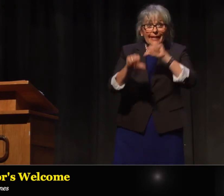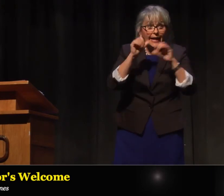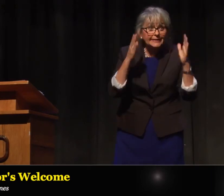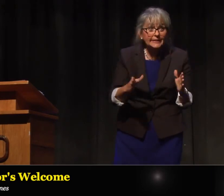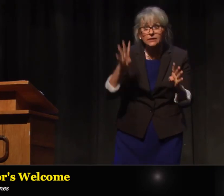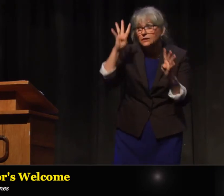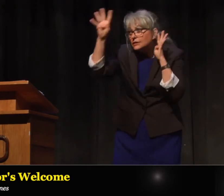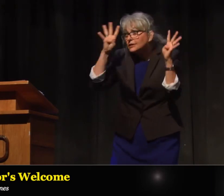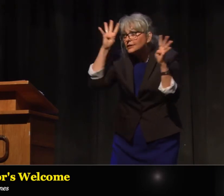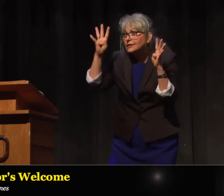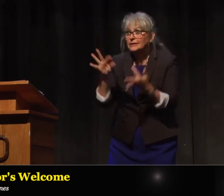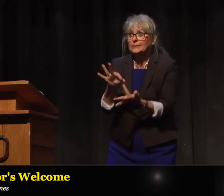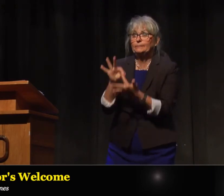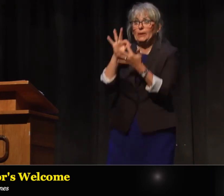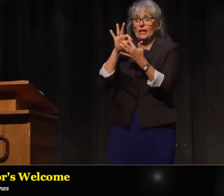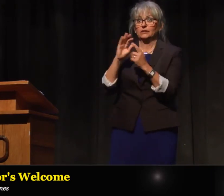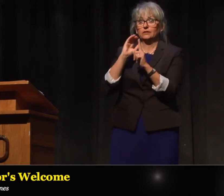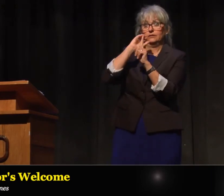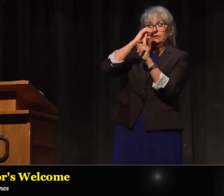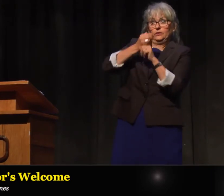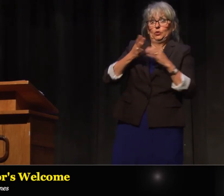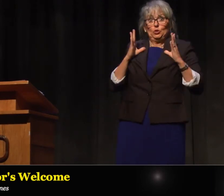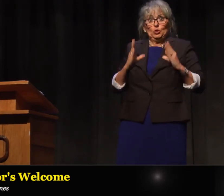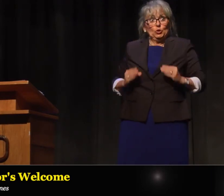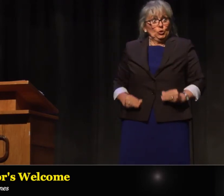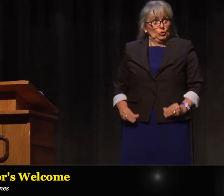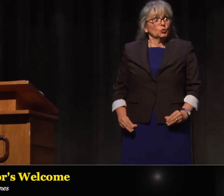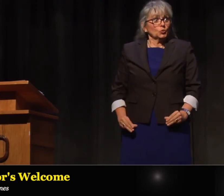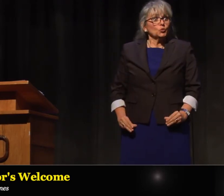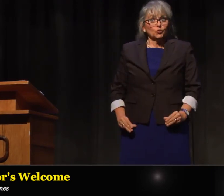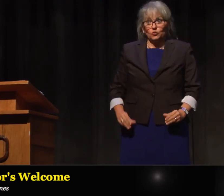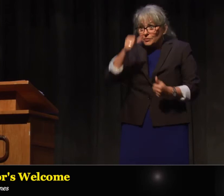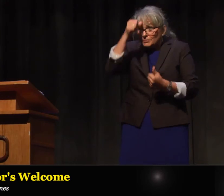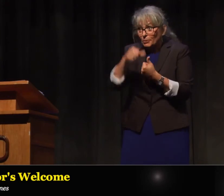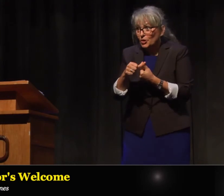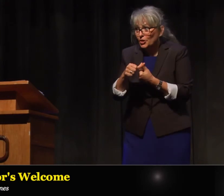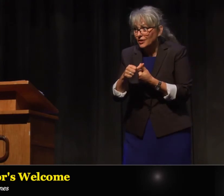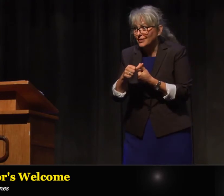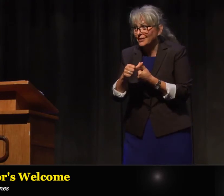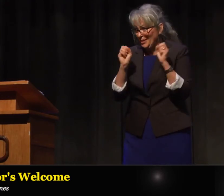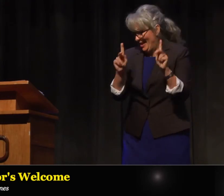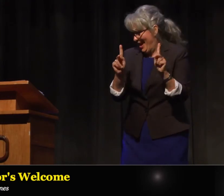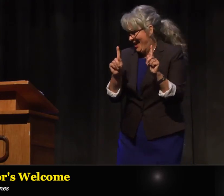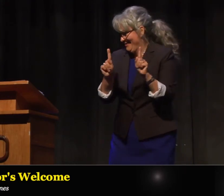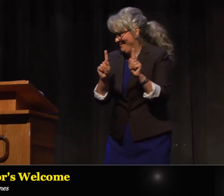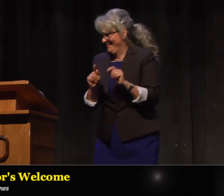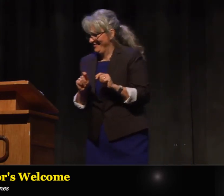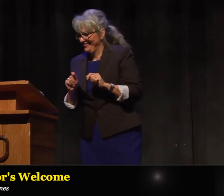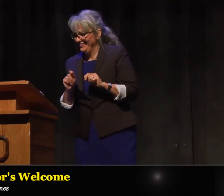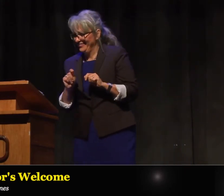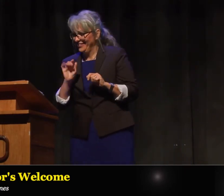Remember his sister, the scientist, who created a special suit. Do you remember her?